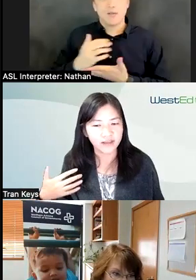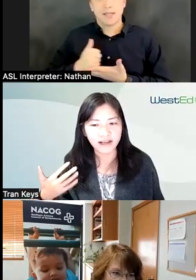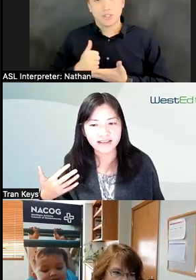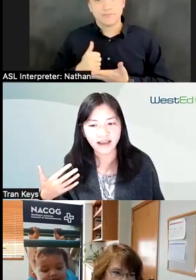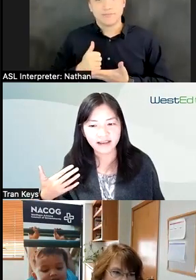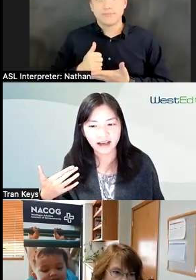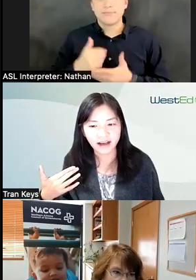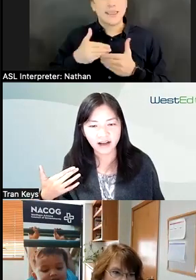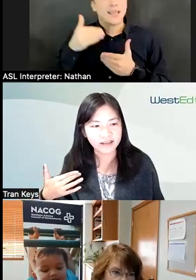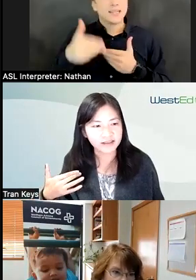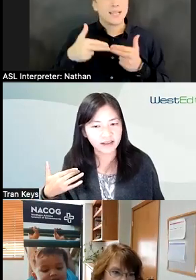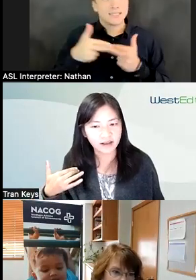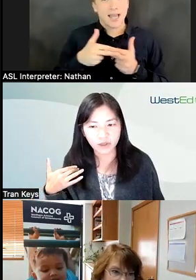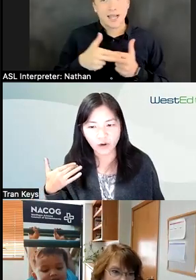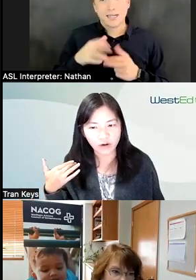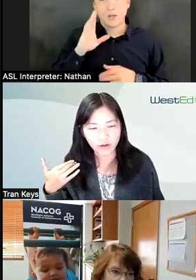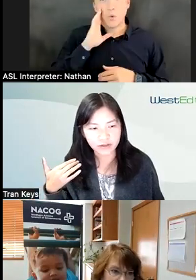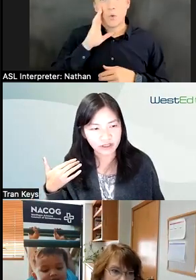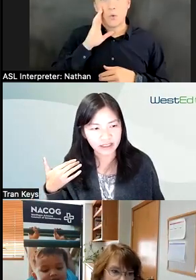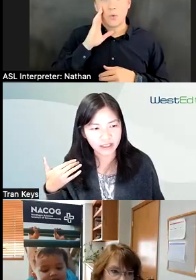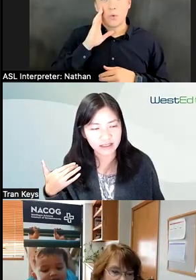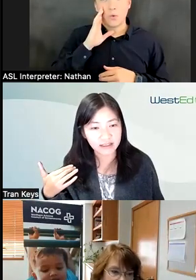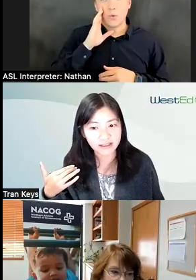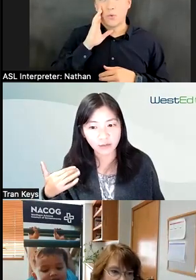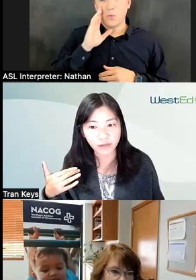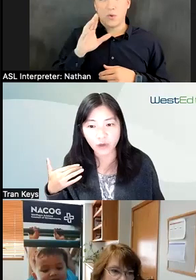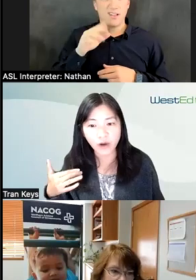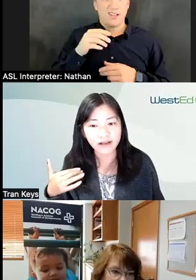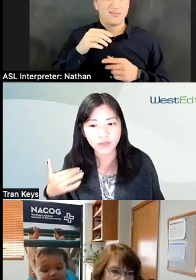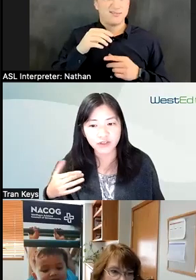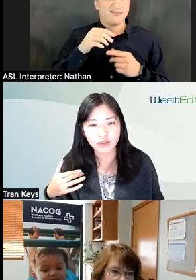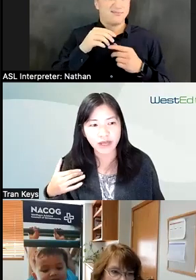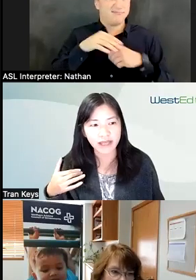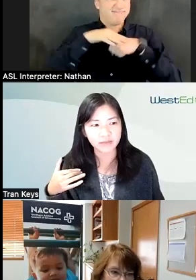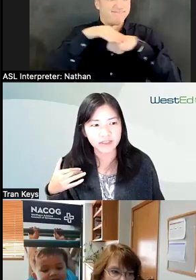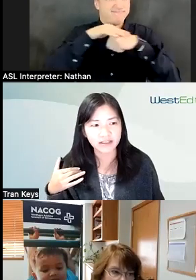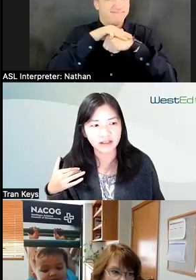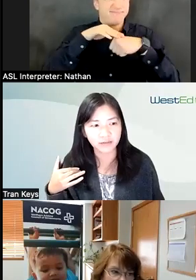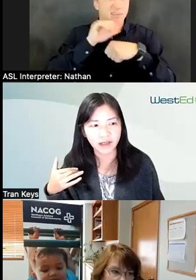In the next slide, we won't go into any great detail, but we wanted to make sure you had